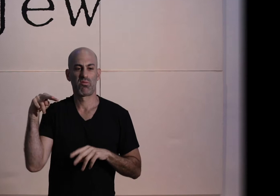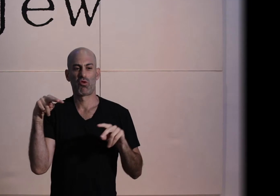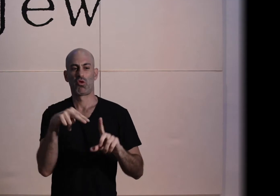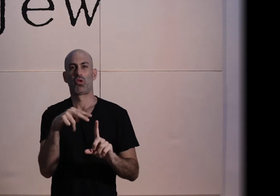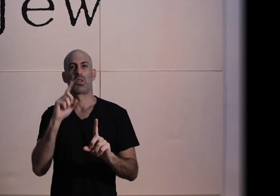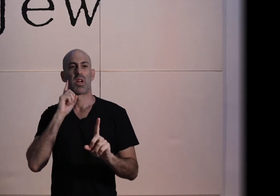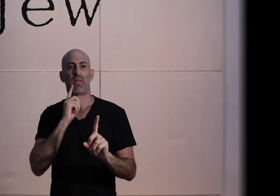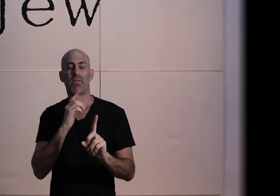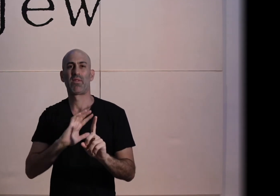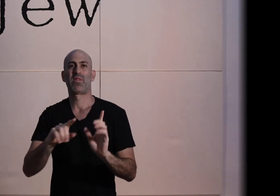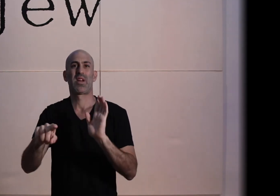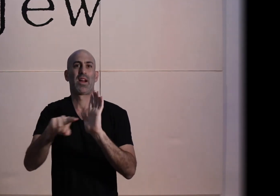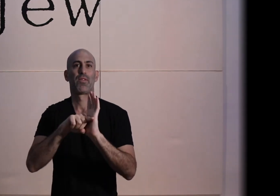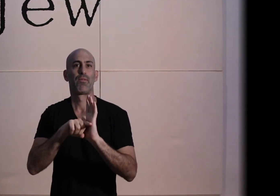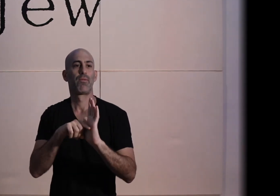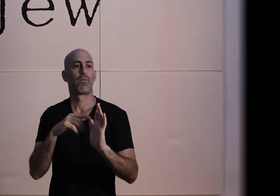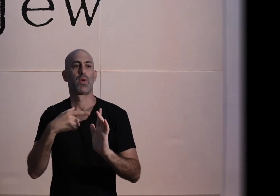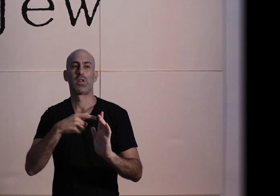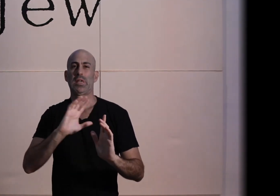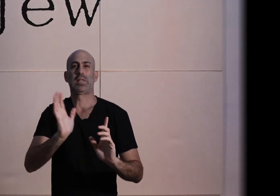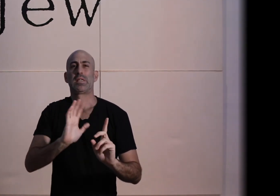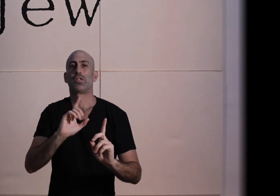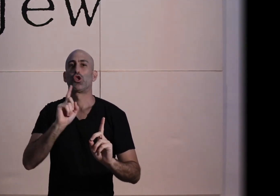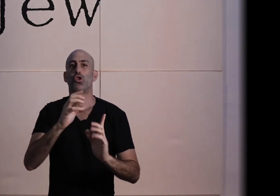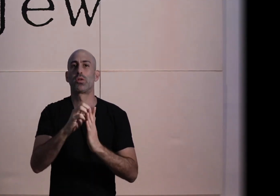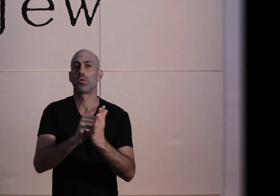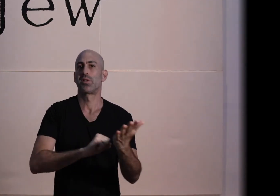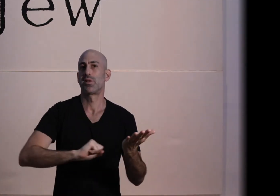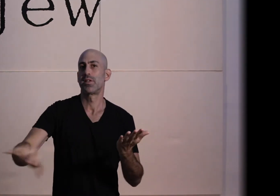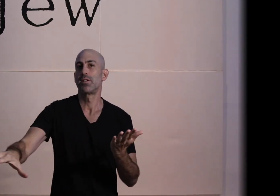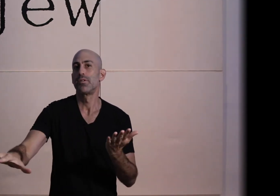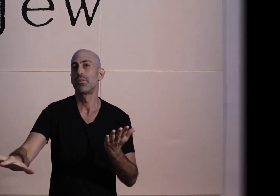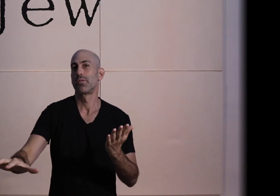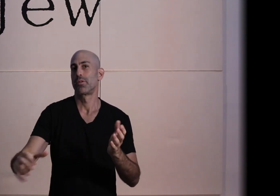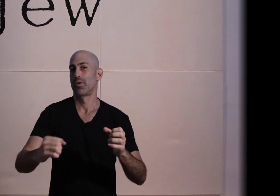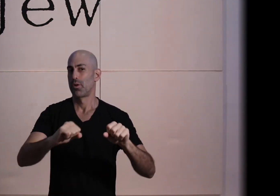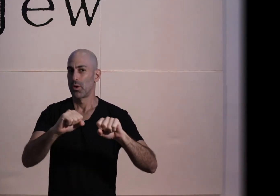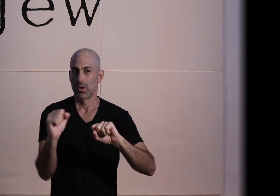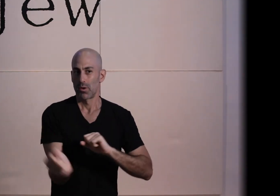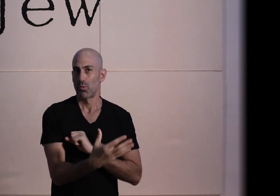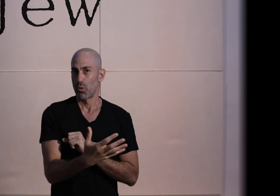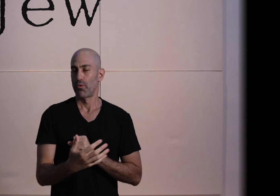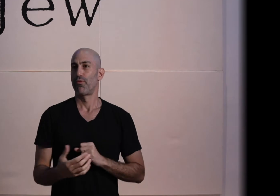in a negative frame, as something unwanted, something that should be eradicated, removed.